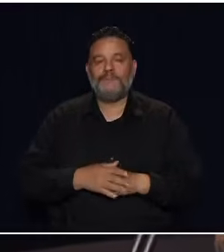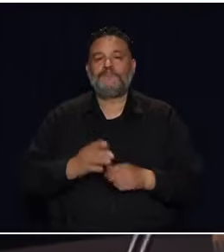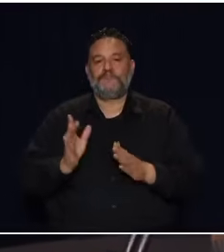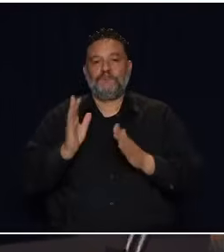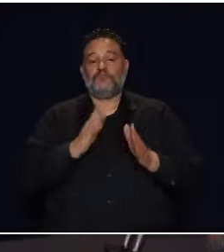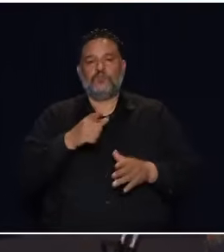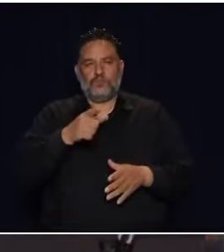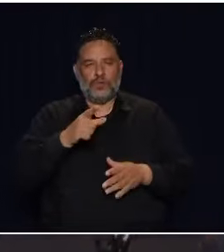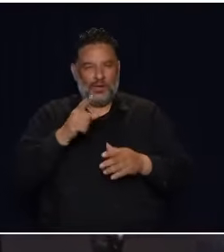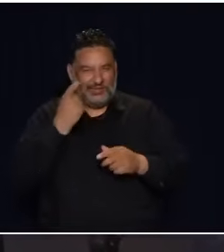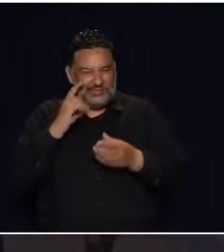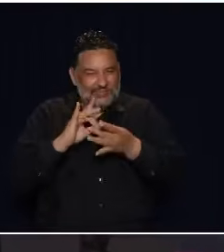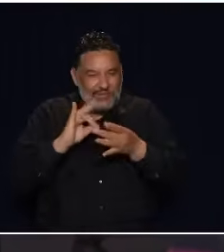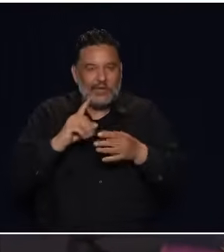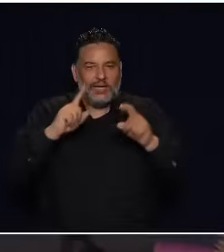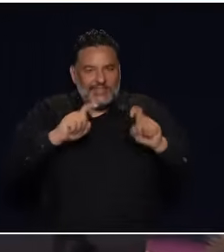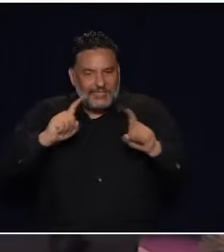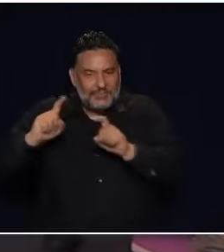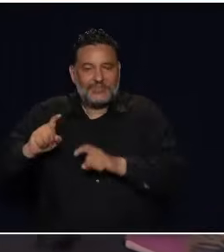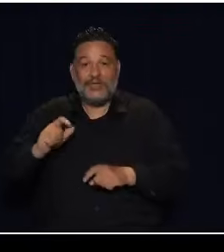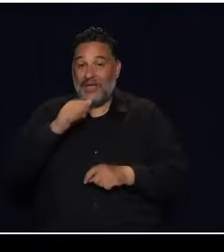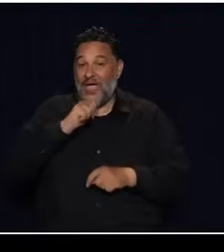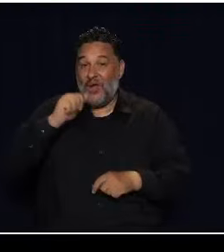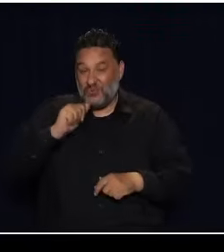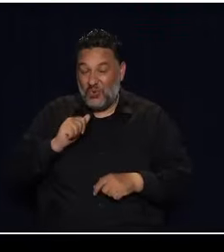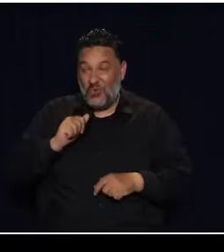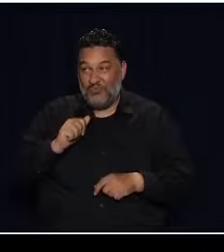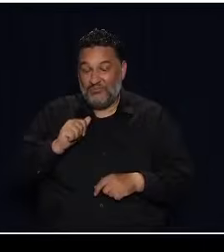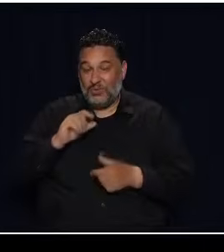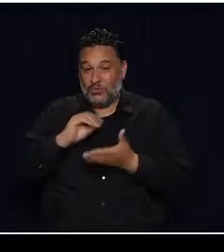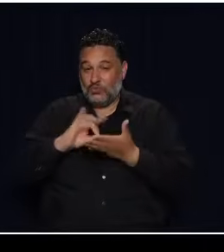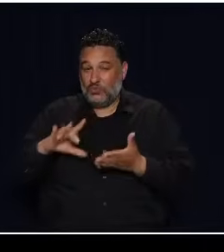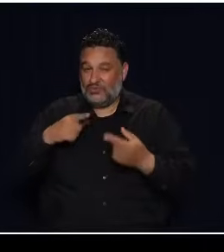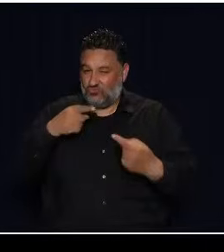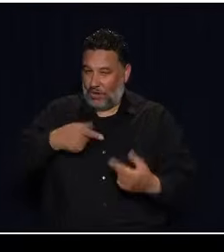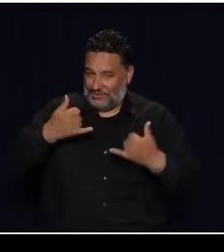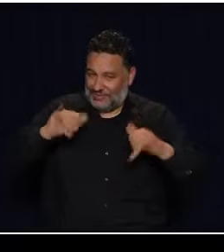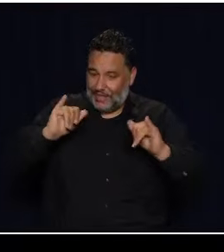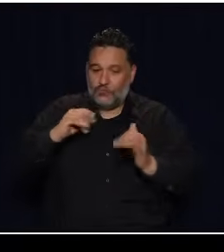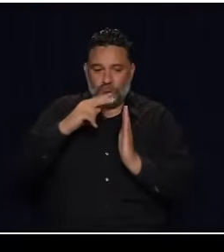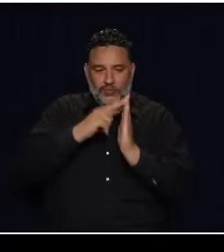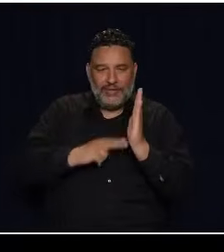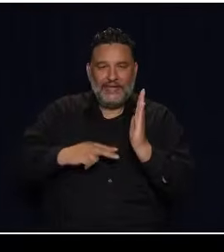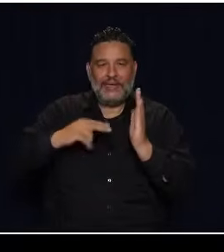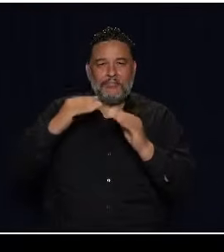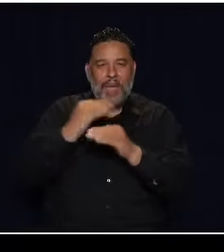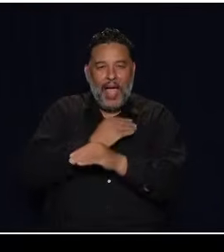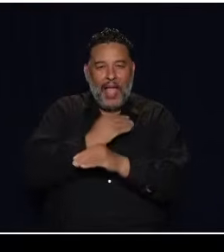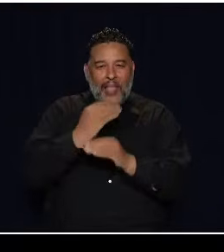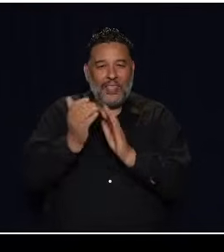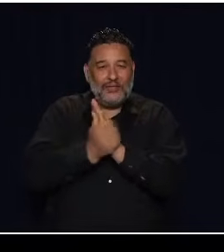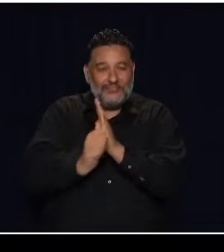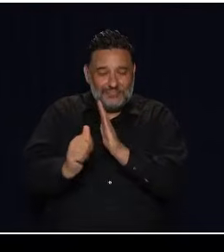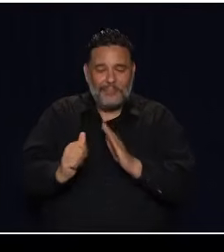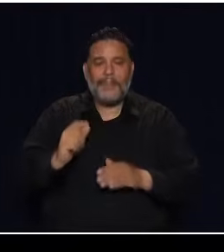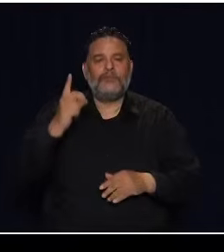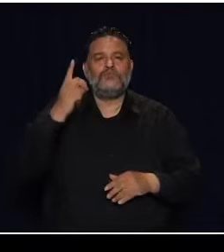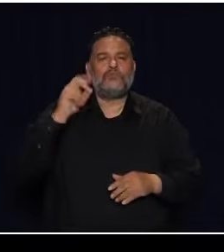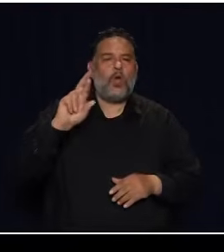FAMILIES CAN MAKE THOSE CHOICES THEY FEEL THEY WANT TO MAKE. YOU TALKED ABOUT ASSESSMENTS A MOMENT AGO.